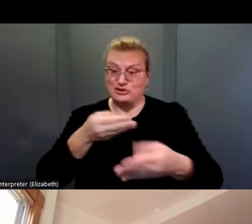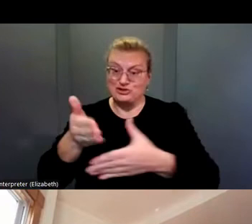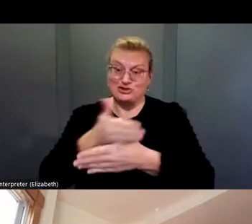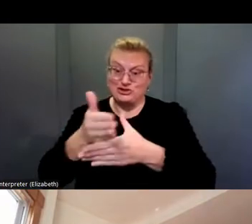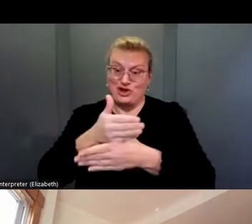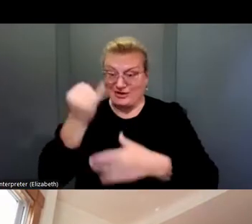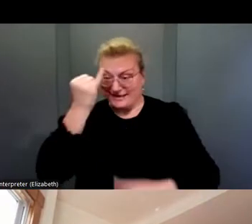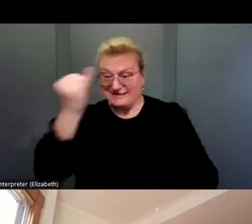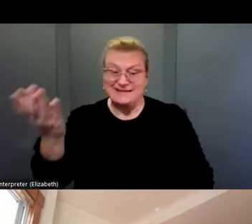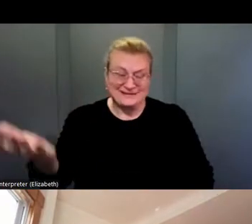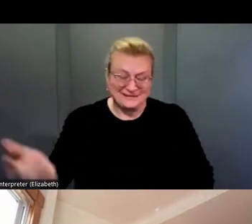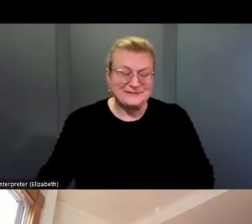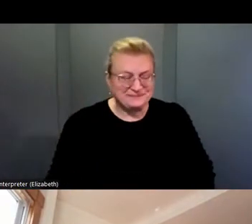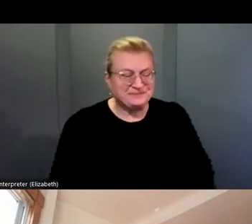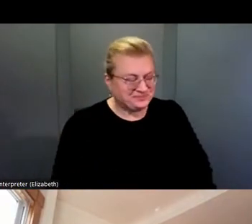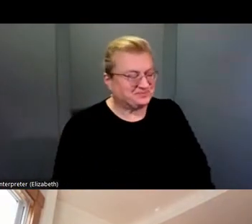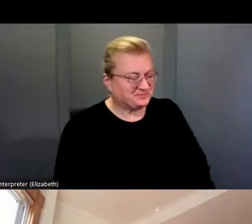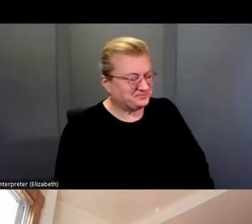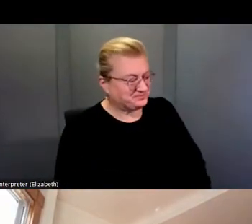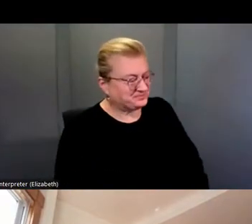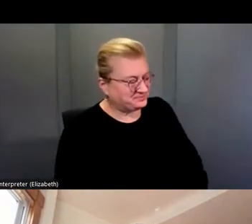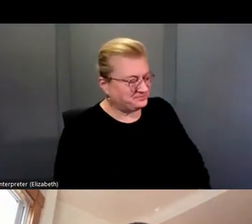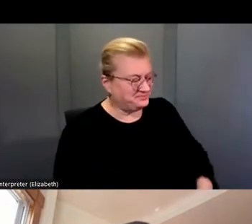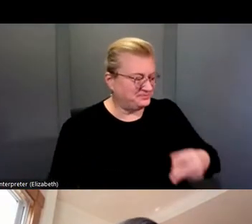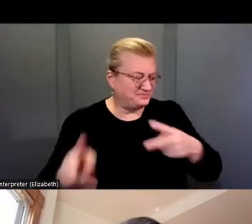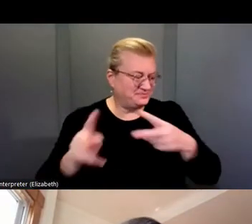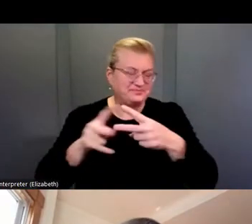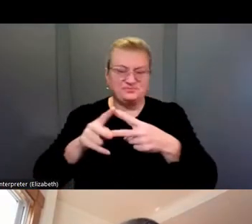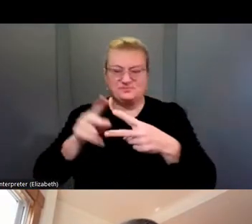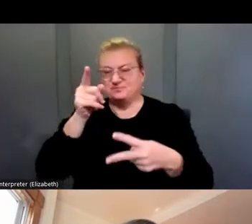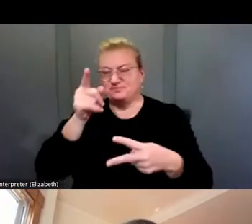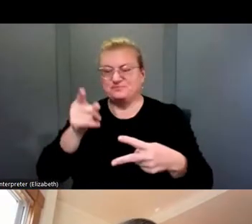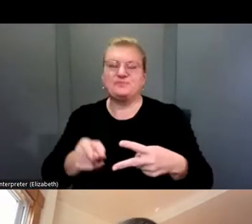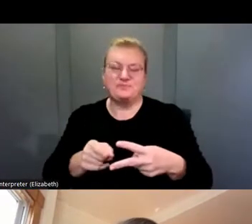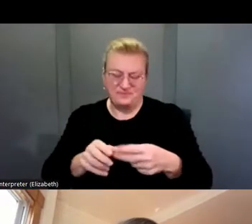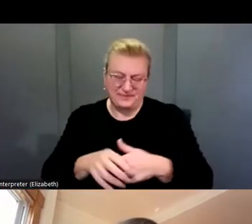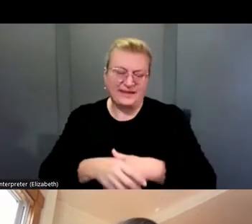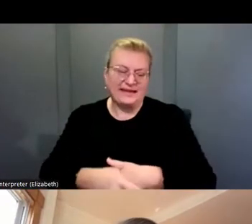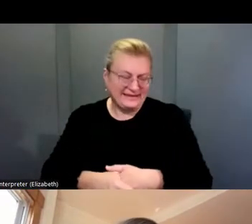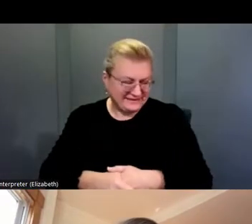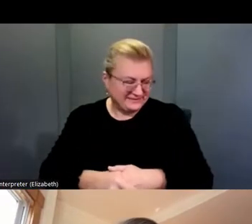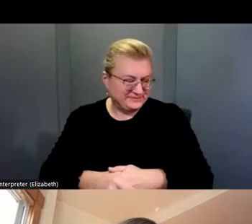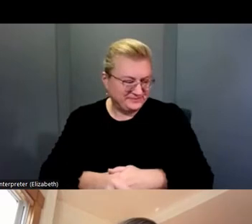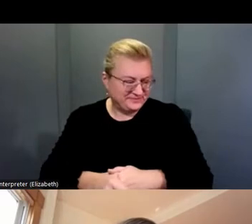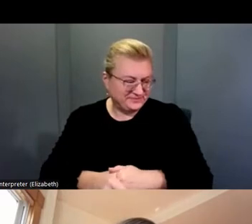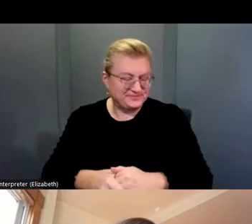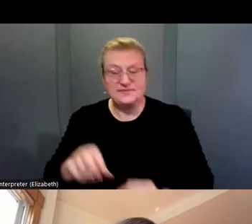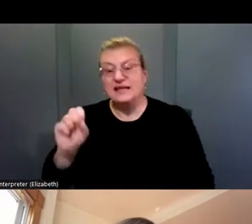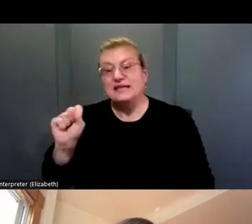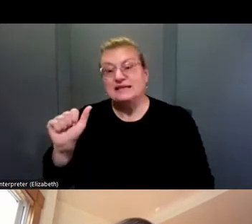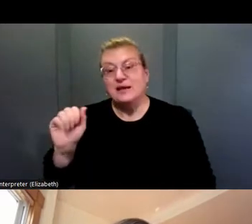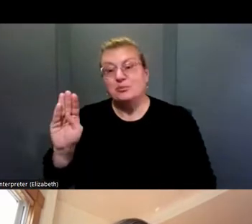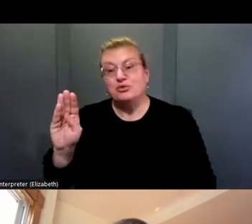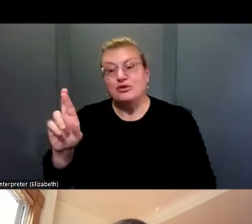So those are my two primary objectives. Yeah. Sabrina, do you want to build on that a little bit?